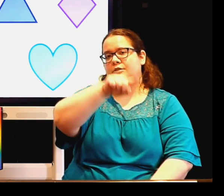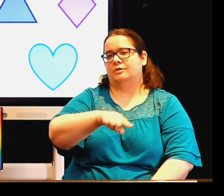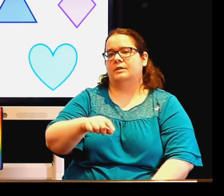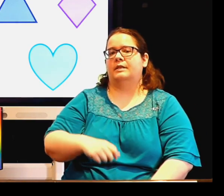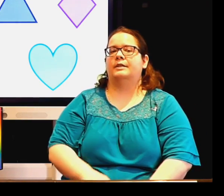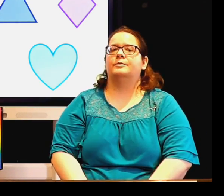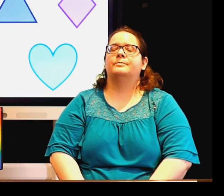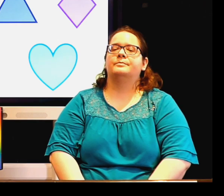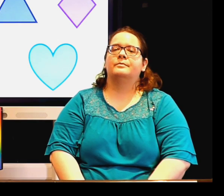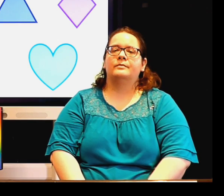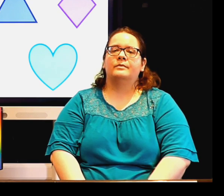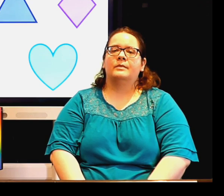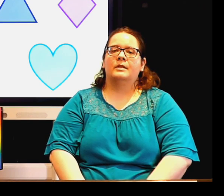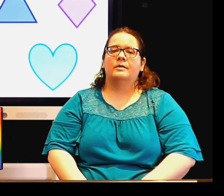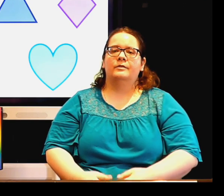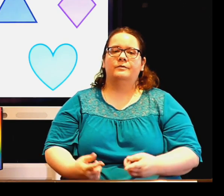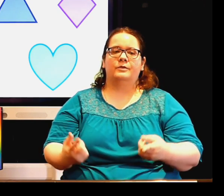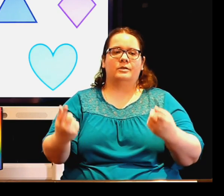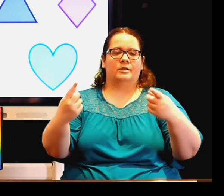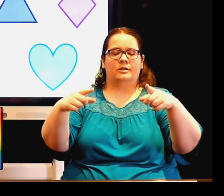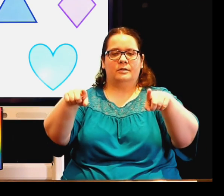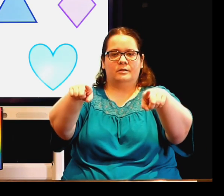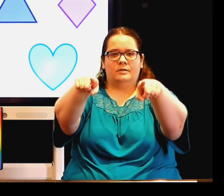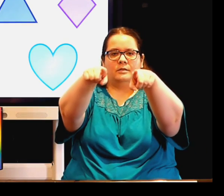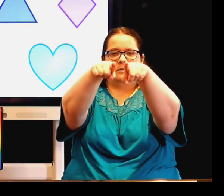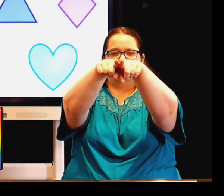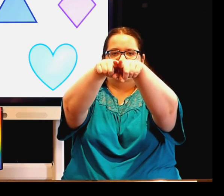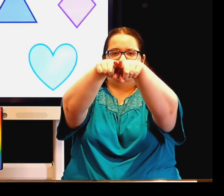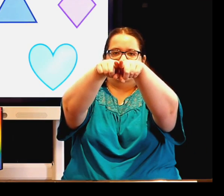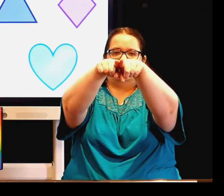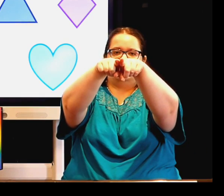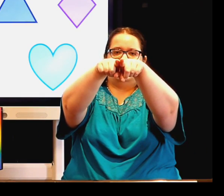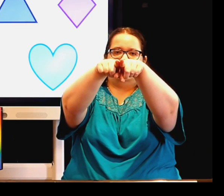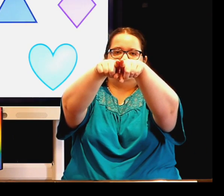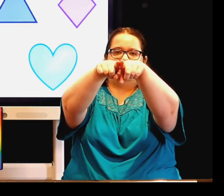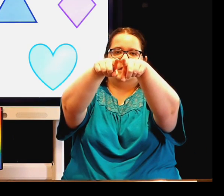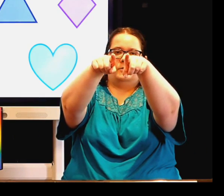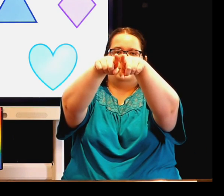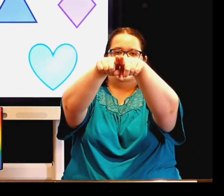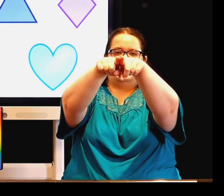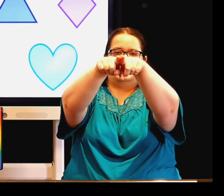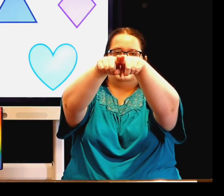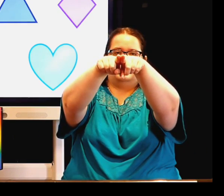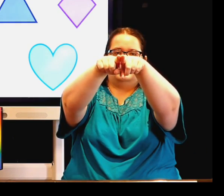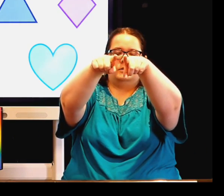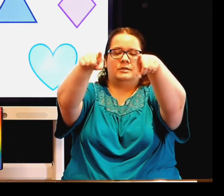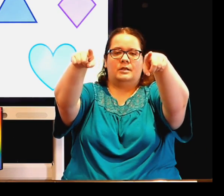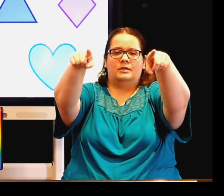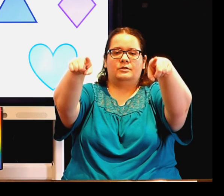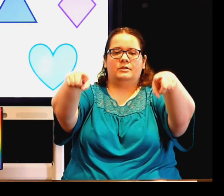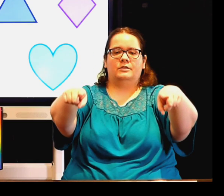a circle in the air. For a square, you're going to take both index fingers and you're just going